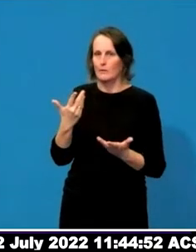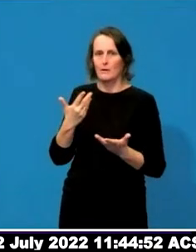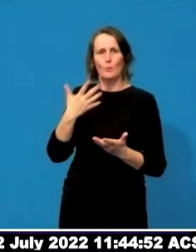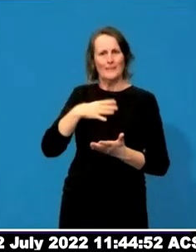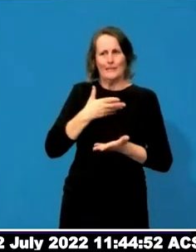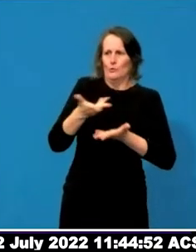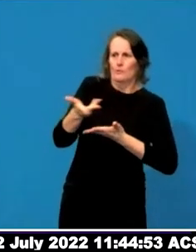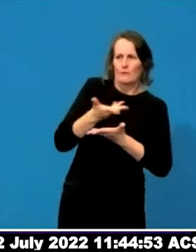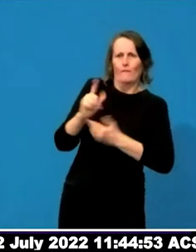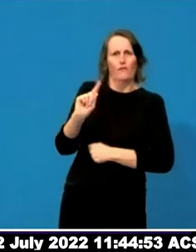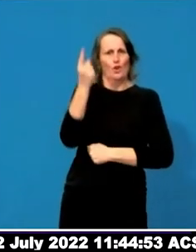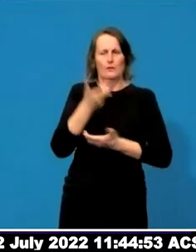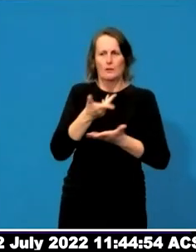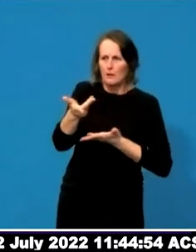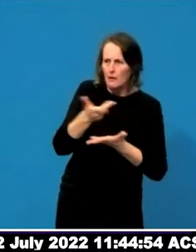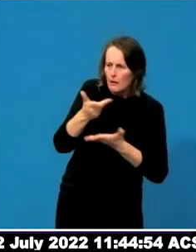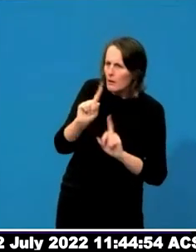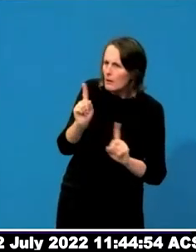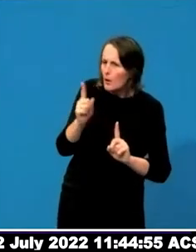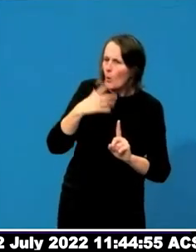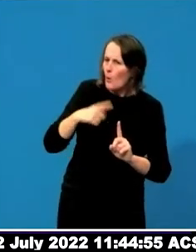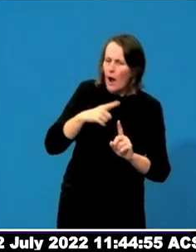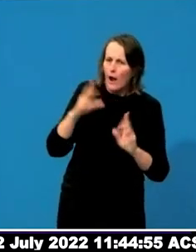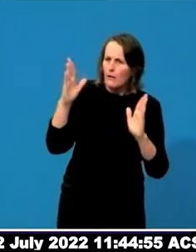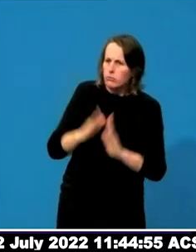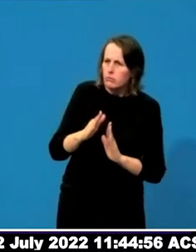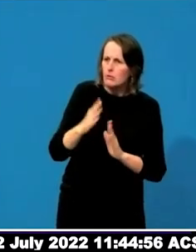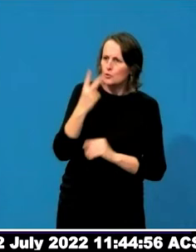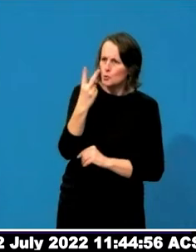around why was that daytime funding reduced?